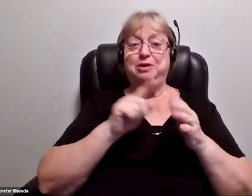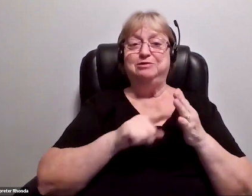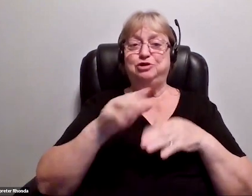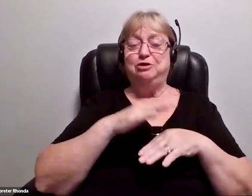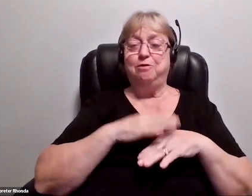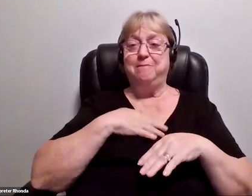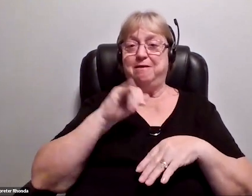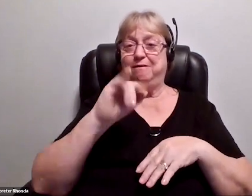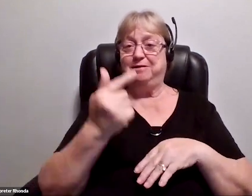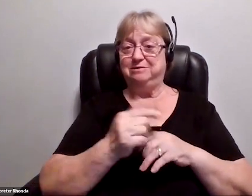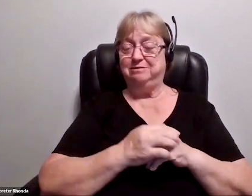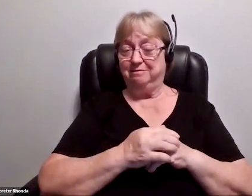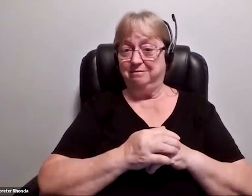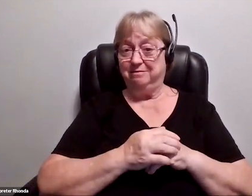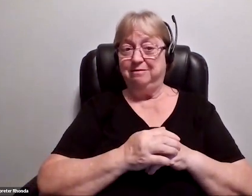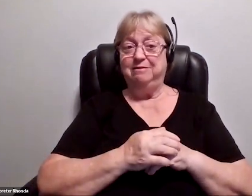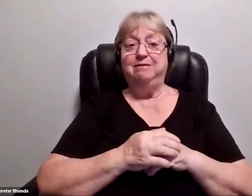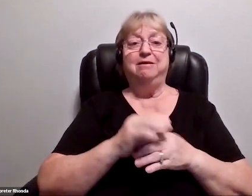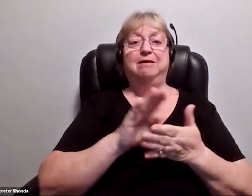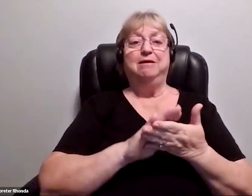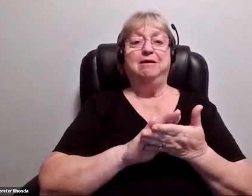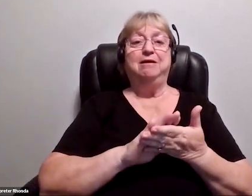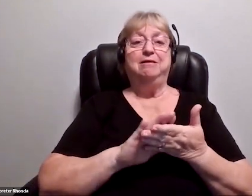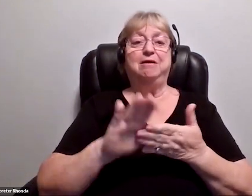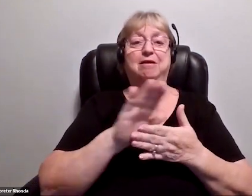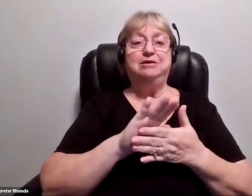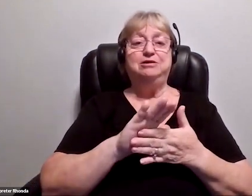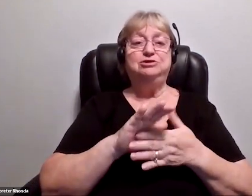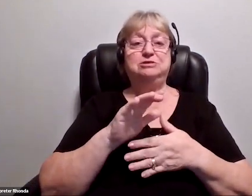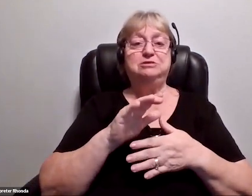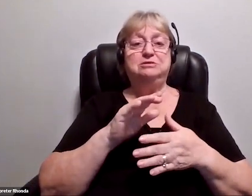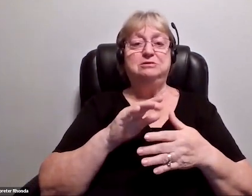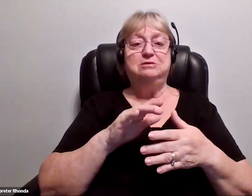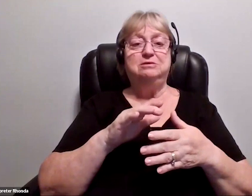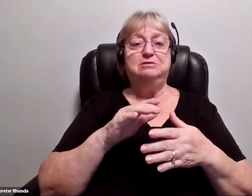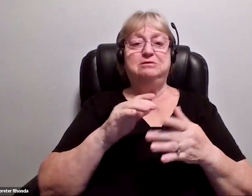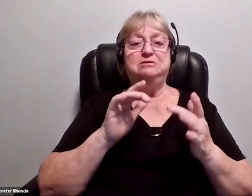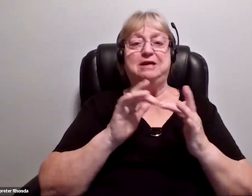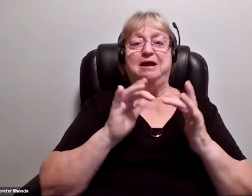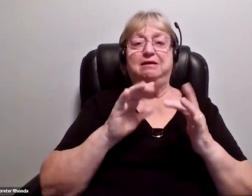it's called Science Capital Brasil, where I translate some materials from Science Capital team and also publish